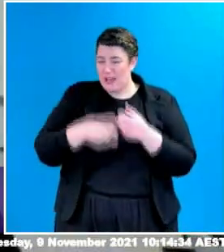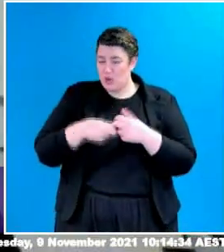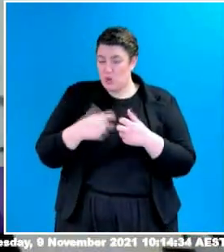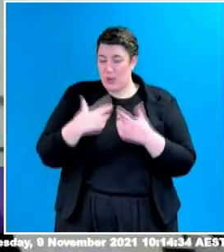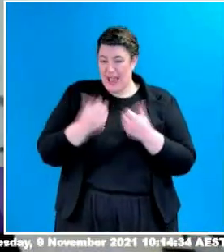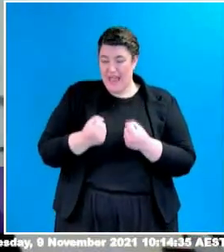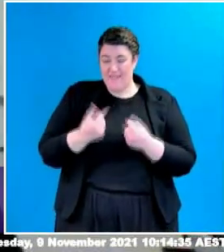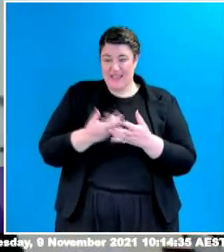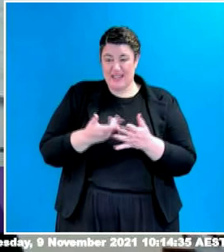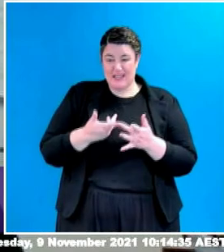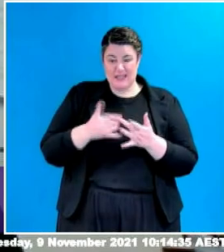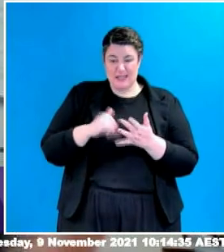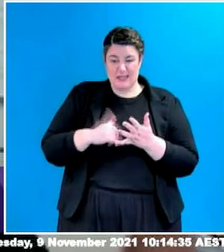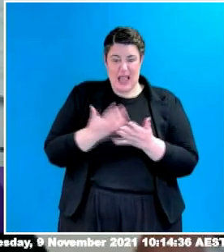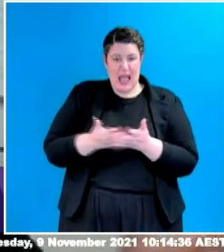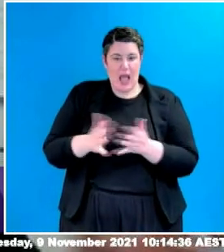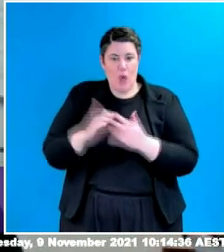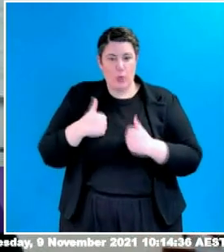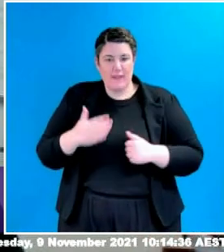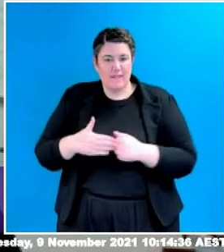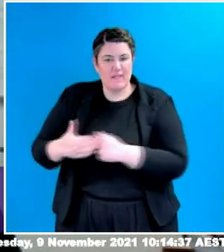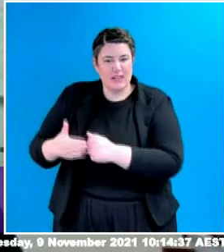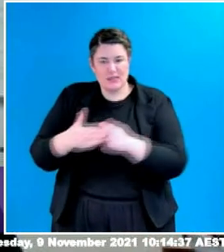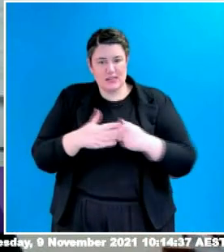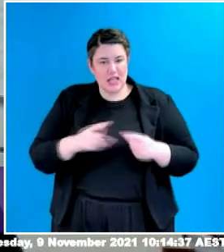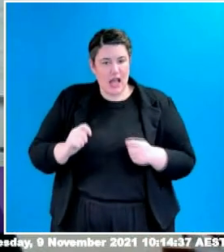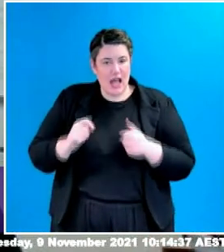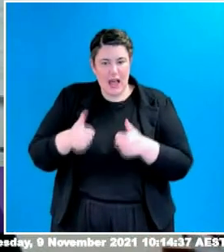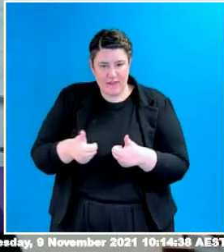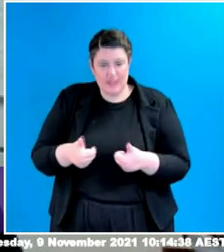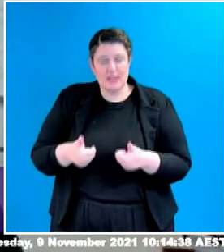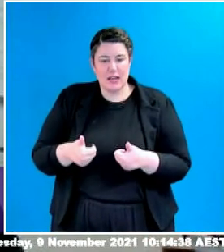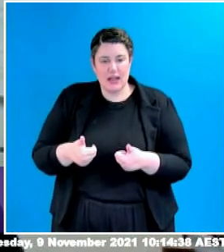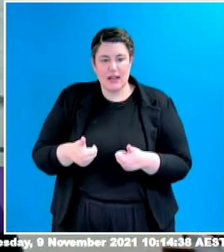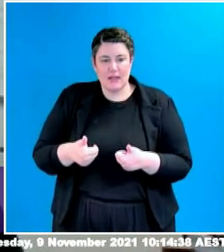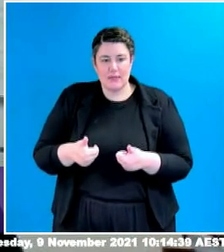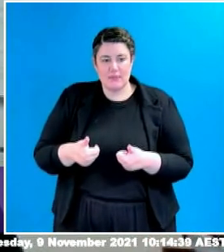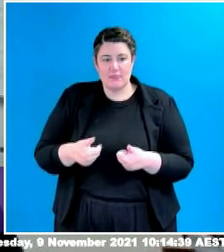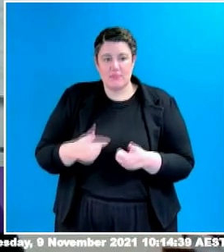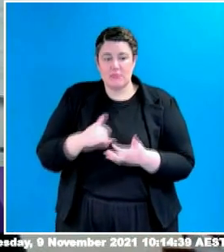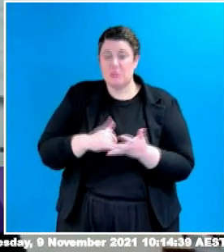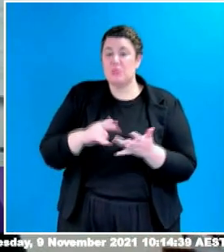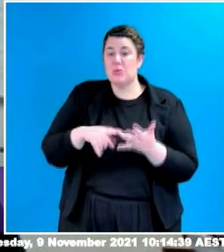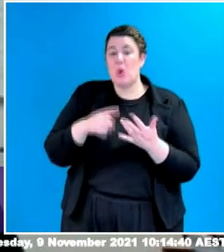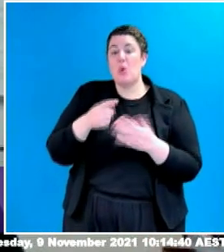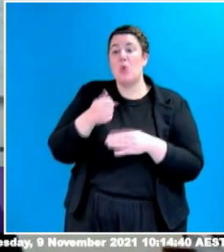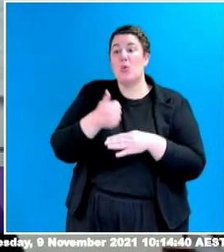So I think, while that may be common knowledge at a senior level, again, many